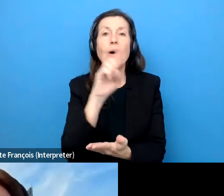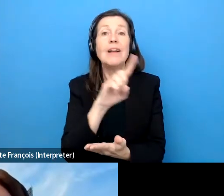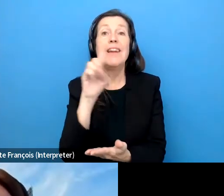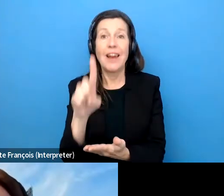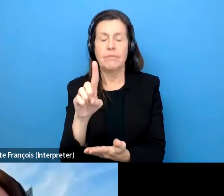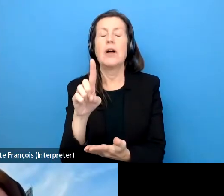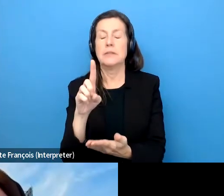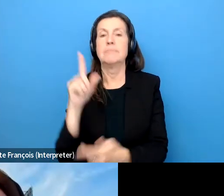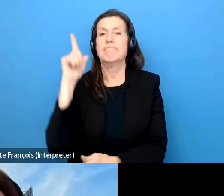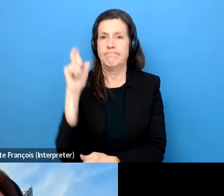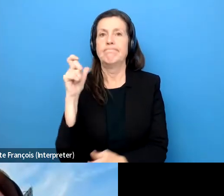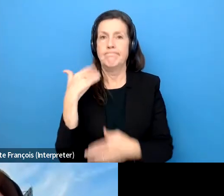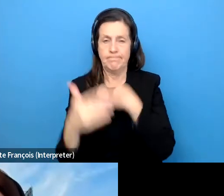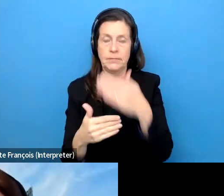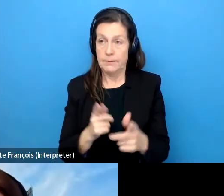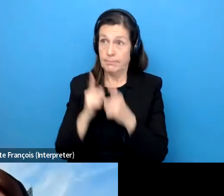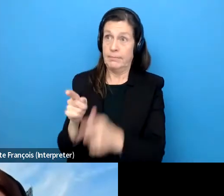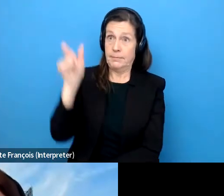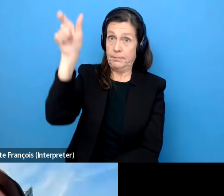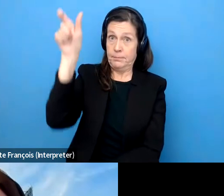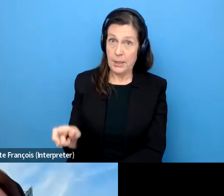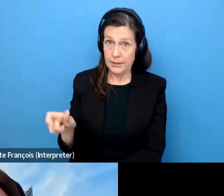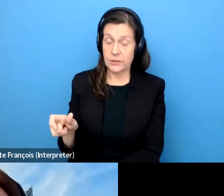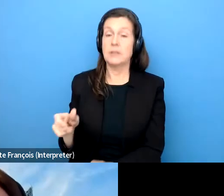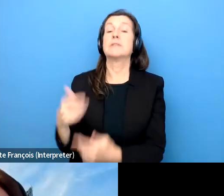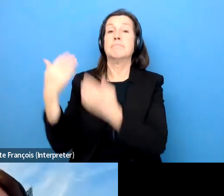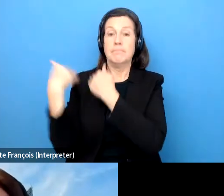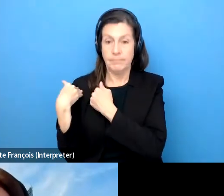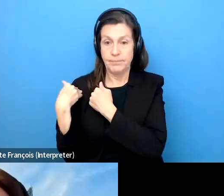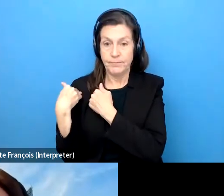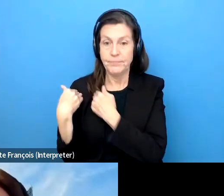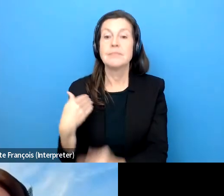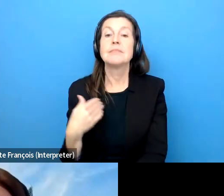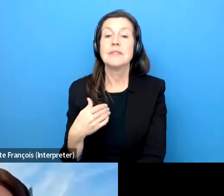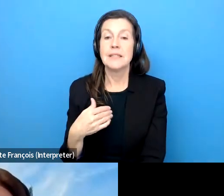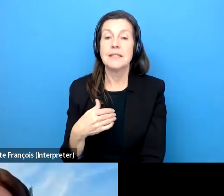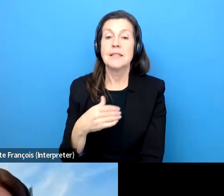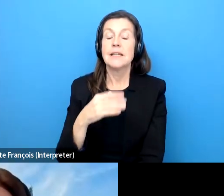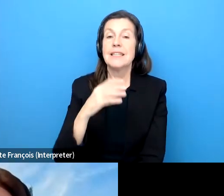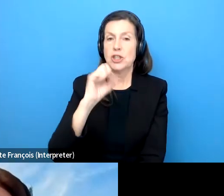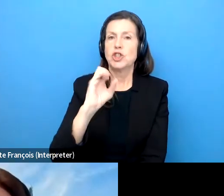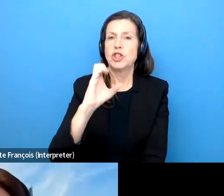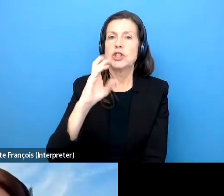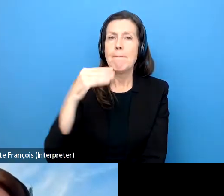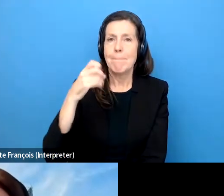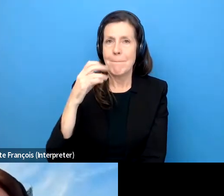It is an appointed designated person, who is Diane Schmitt, and I'm the team leader in the office.